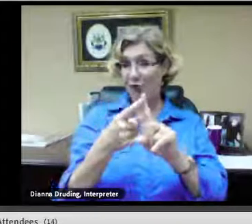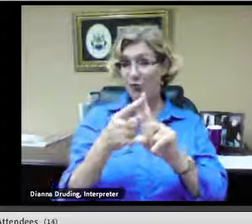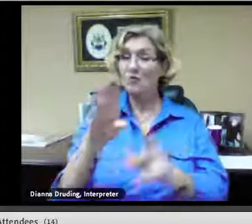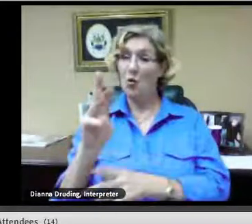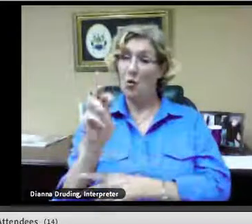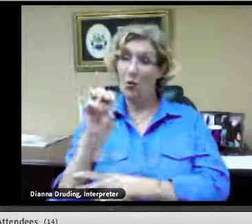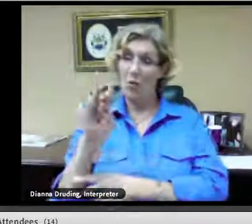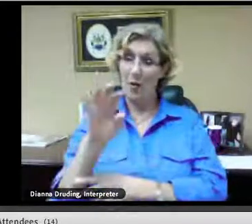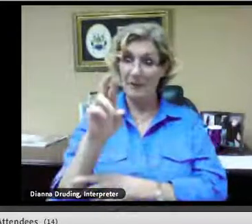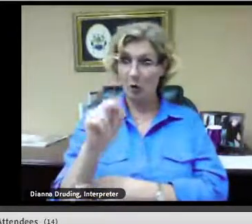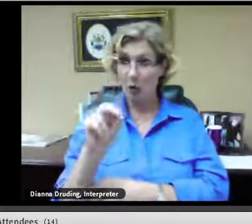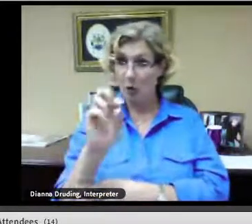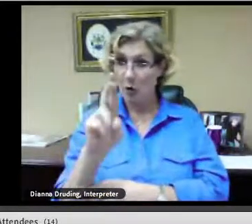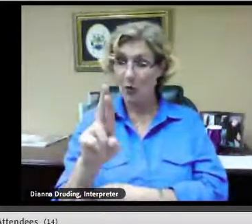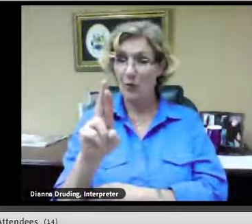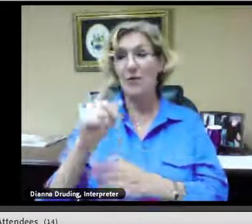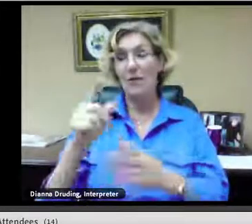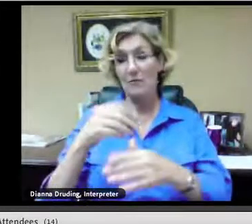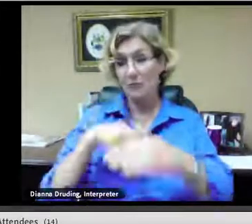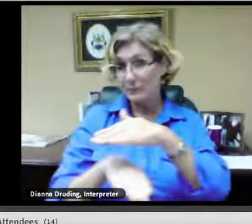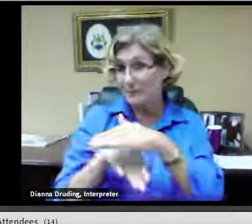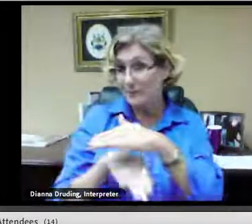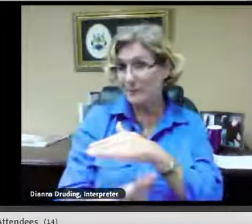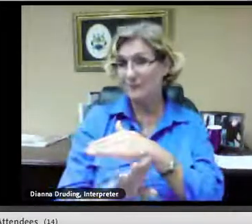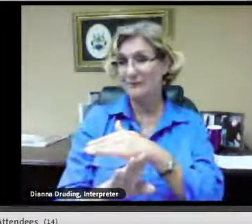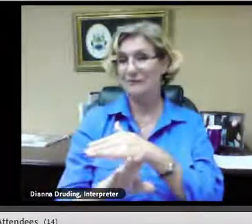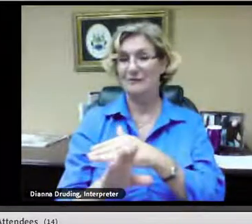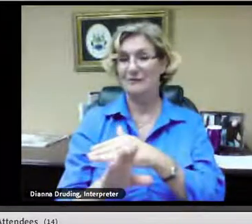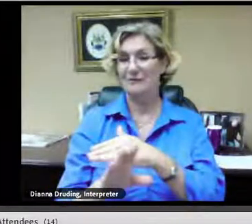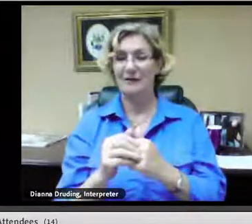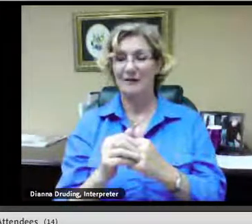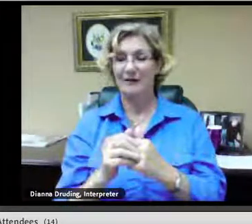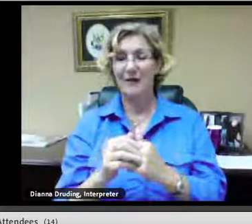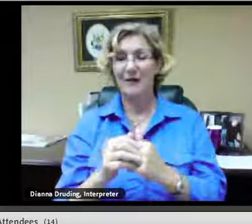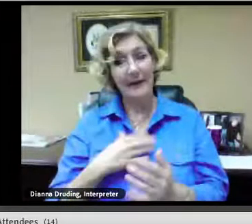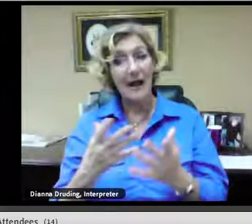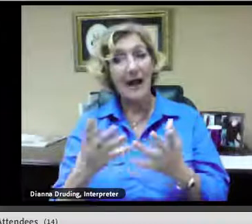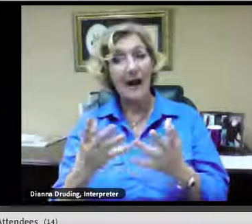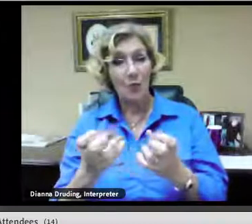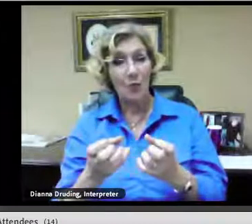and it's kind of about accessibility. And I just wanted to give you kind of a heads up